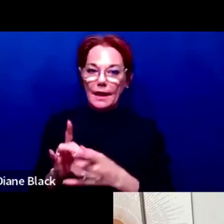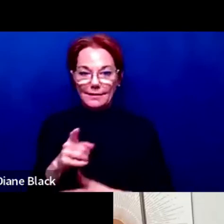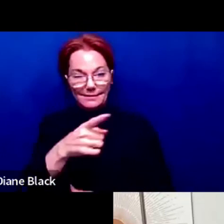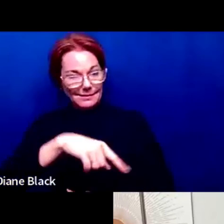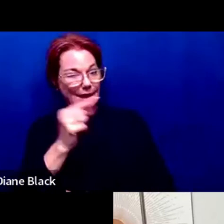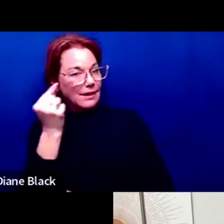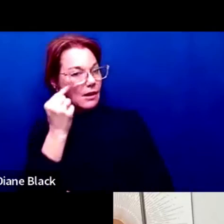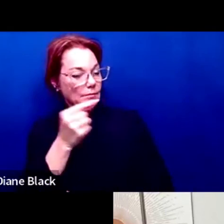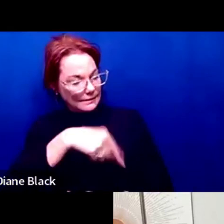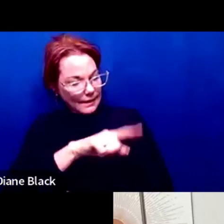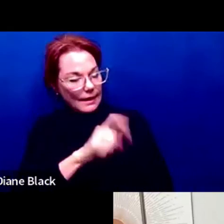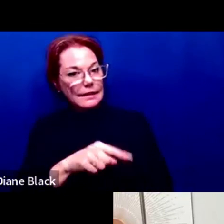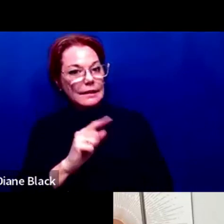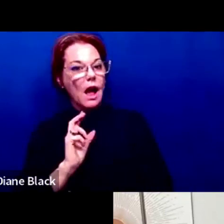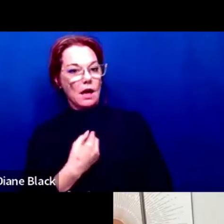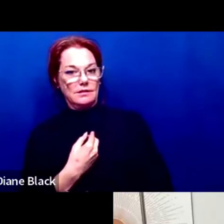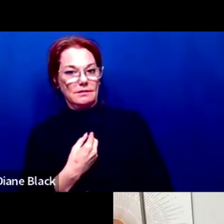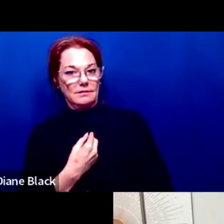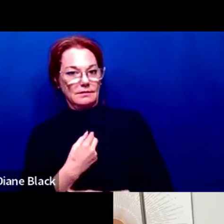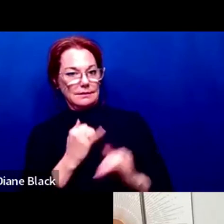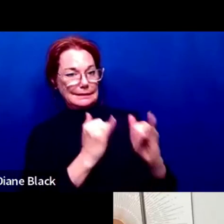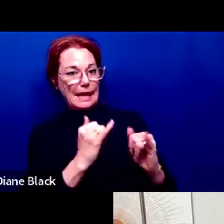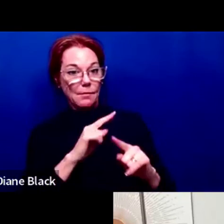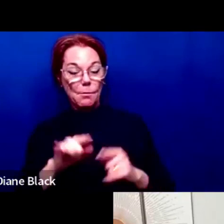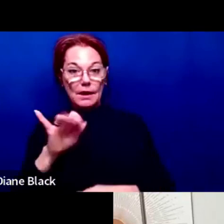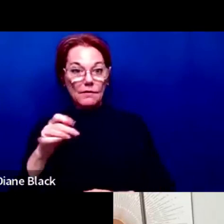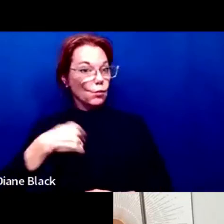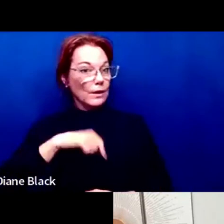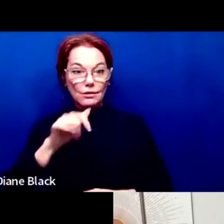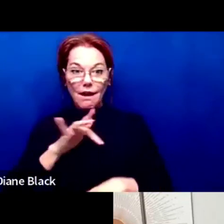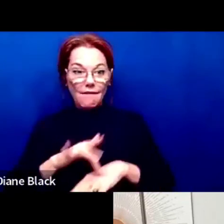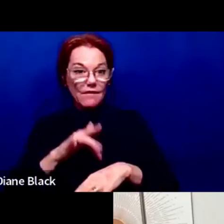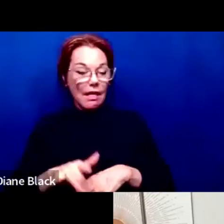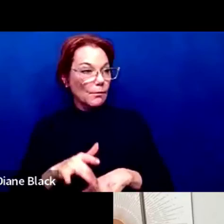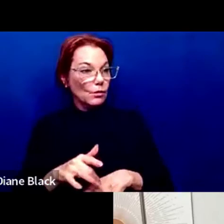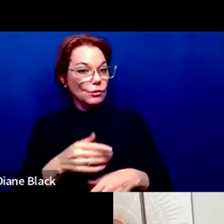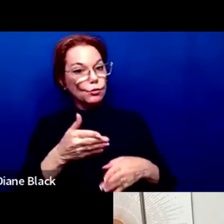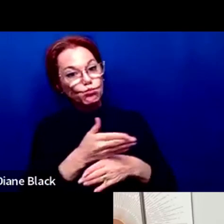them. But if we're not available to them, and they're not available to listen, this isn't going to work.